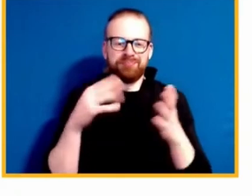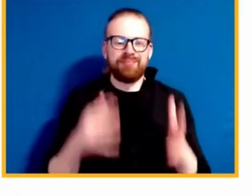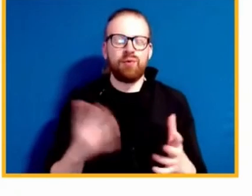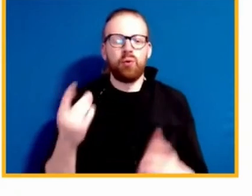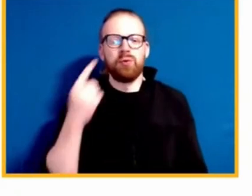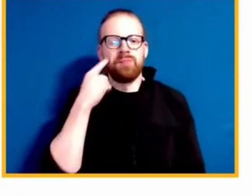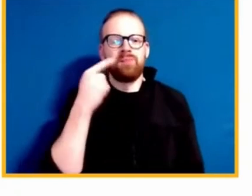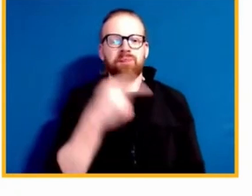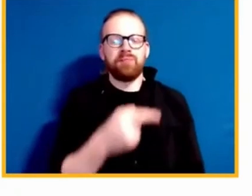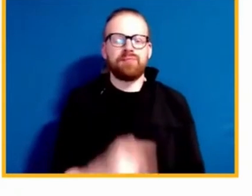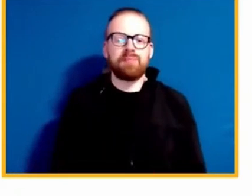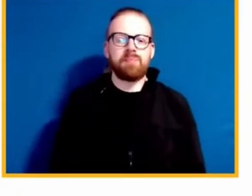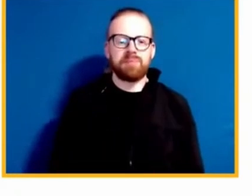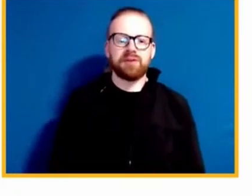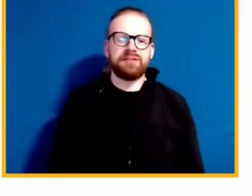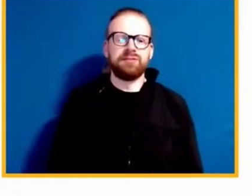what did we think about Shayde's performance?